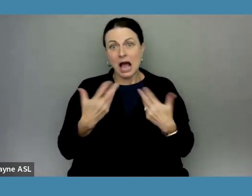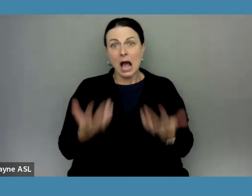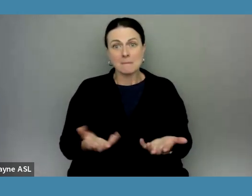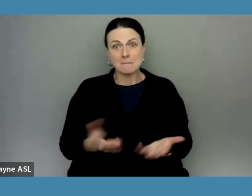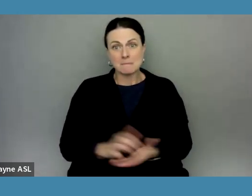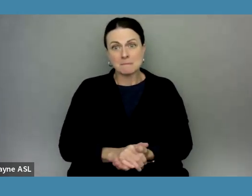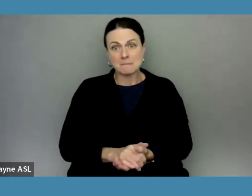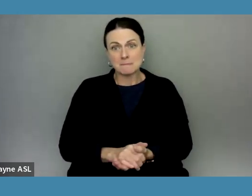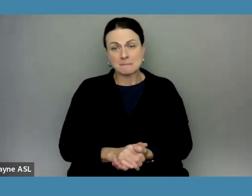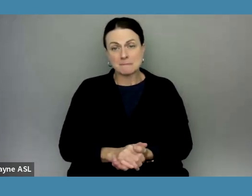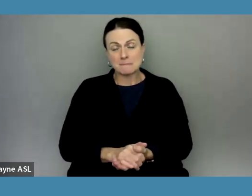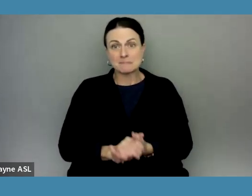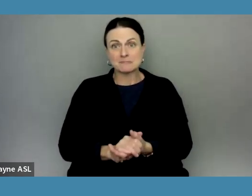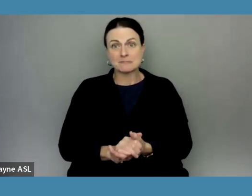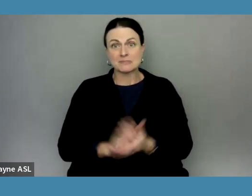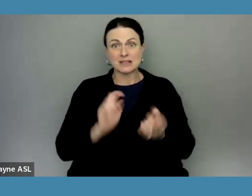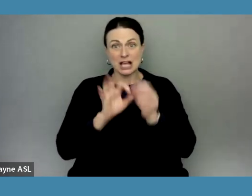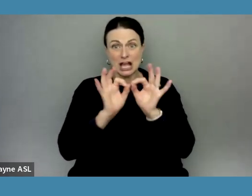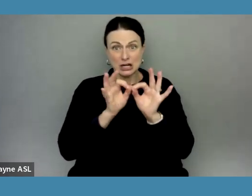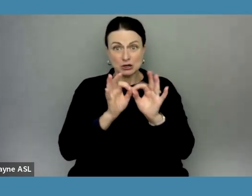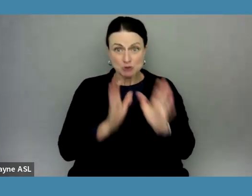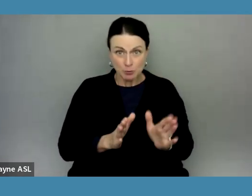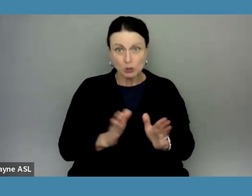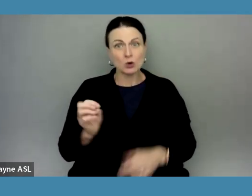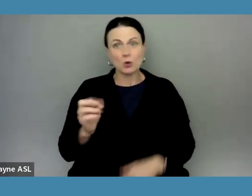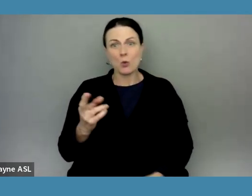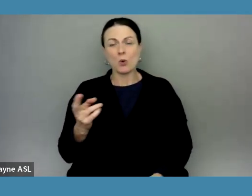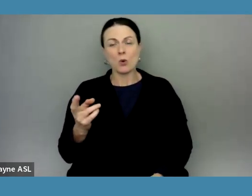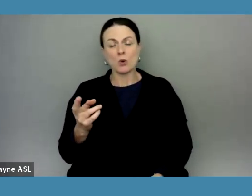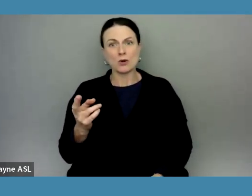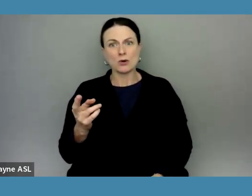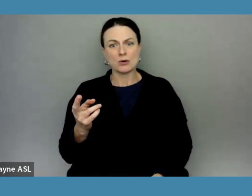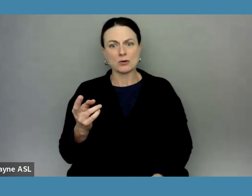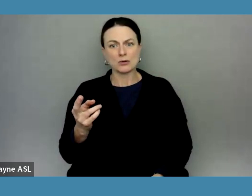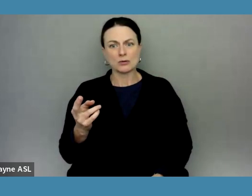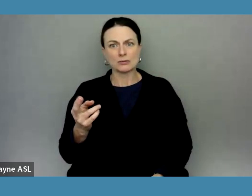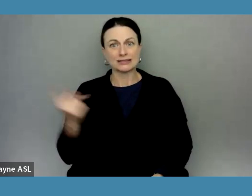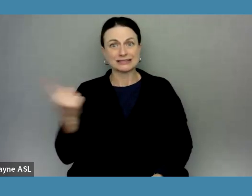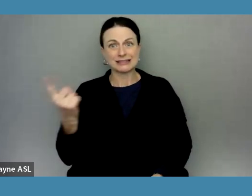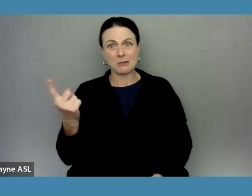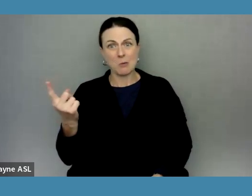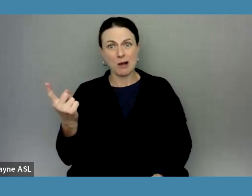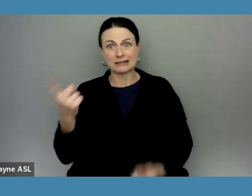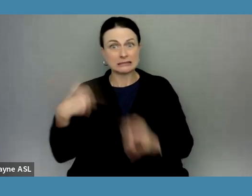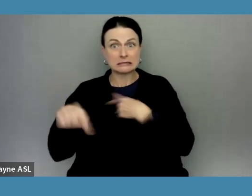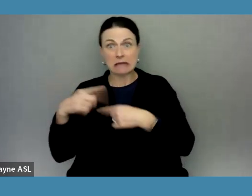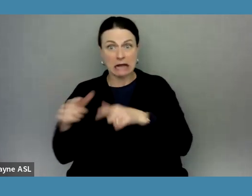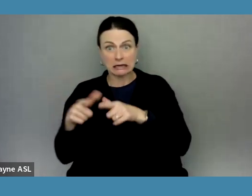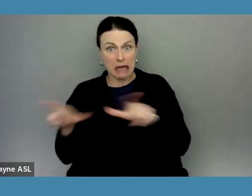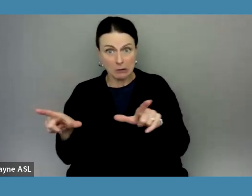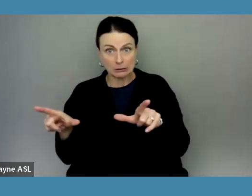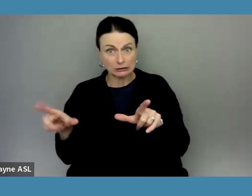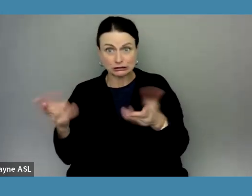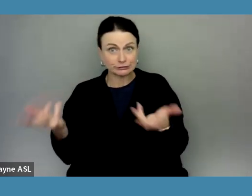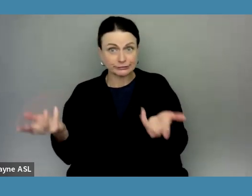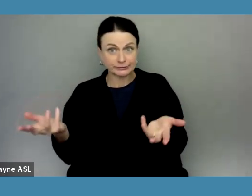you can have a translator, you can have someone that's doing sign language, that's a part of the conversation